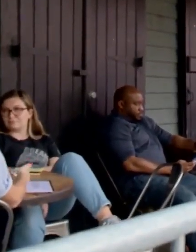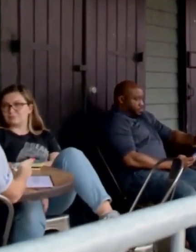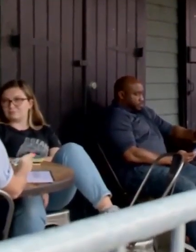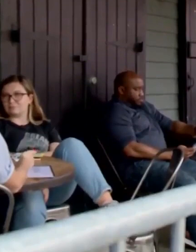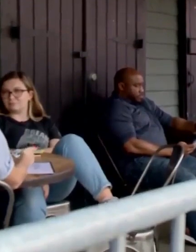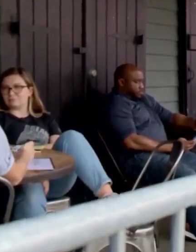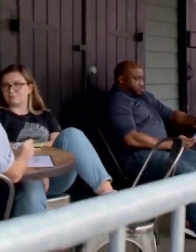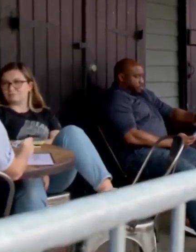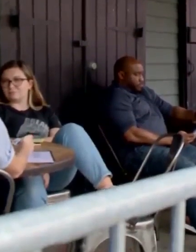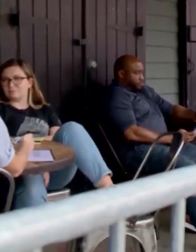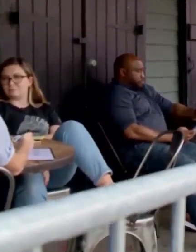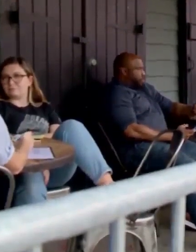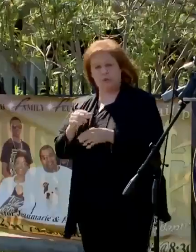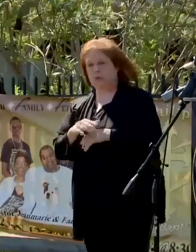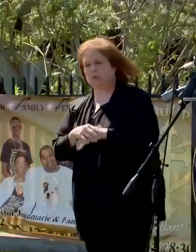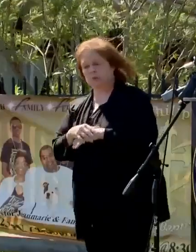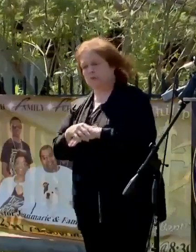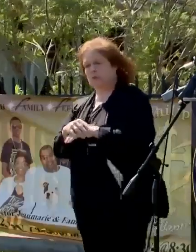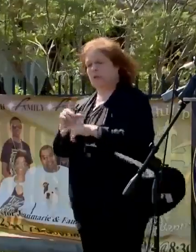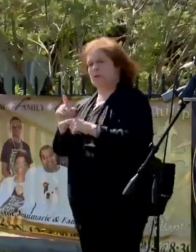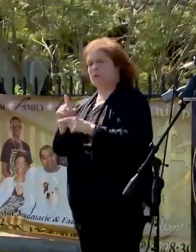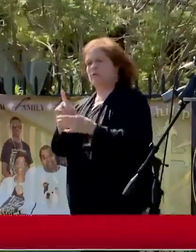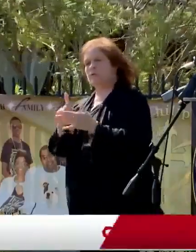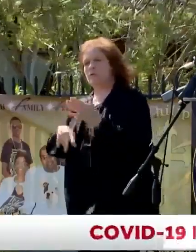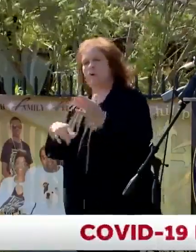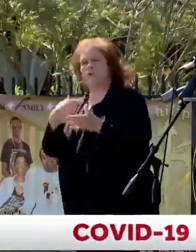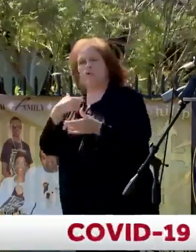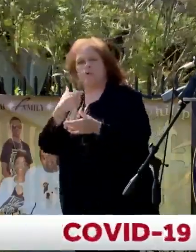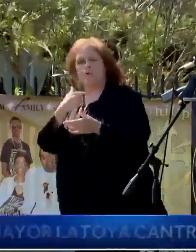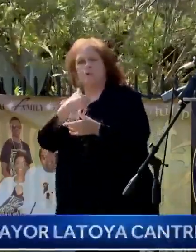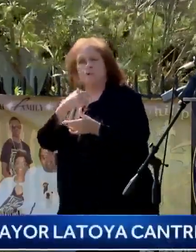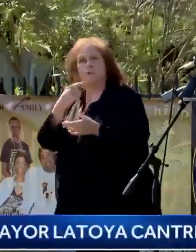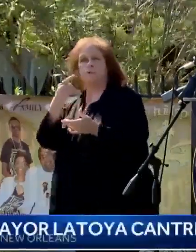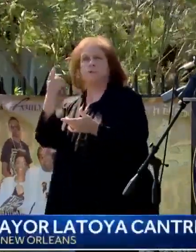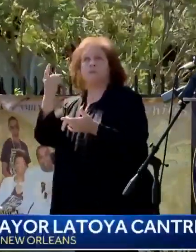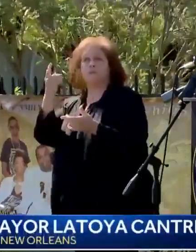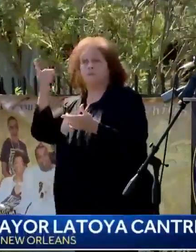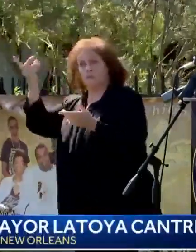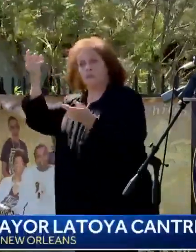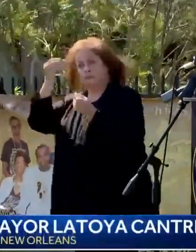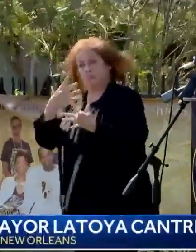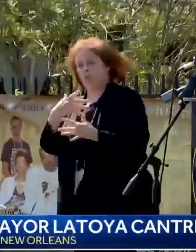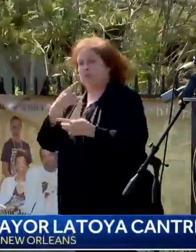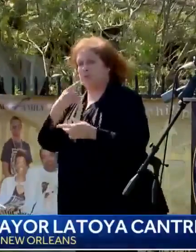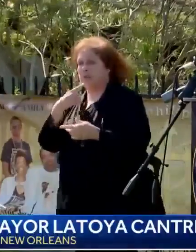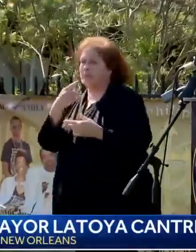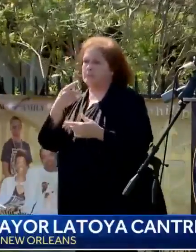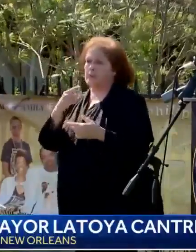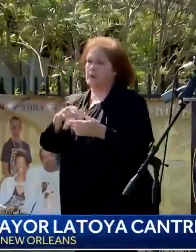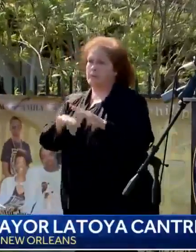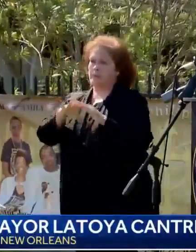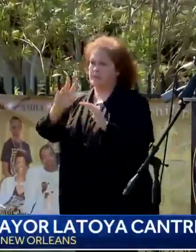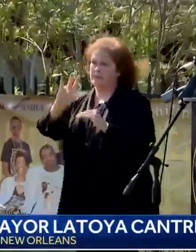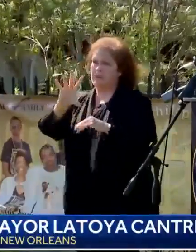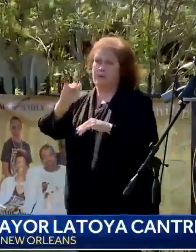SHE’S NOT READY TO ALLOW BUSINESSES TO OPERATE AT 100% CAPACITY LIKE THE REST OF THE STATE HEART IMMUNITY WHAT WE’RE